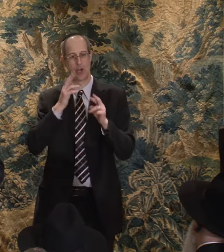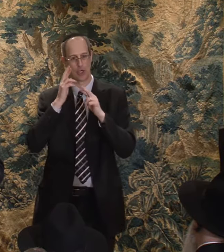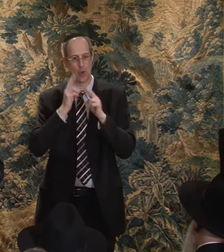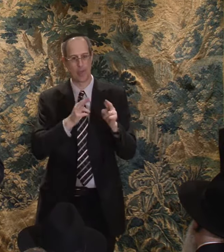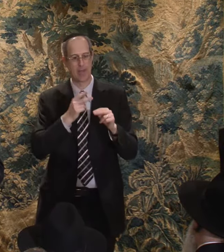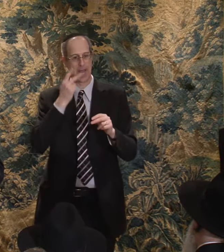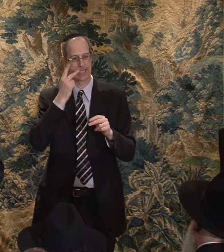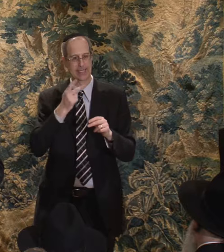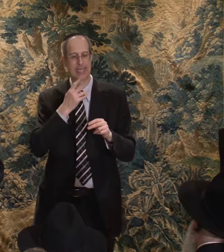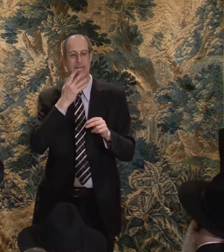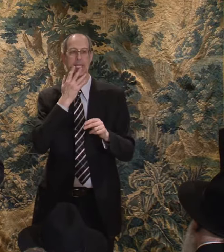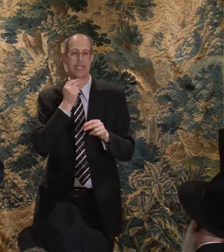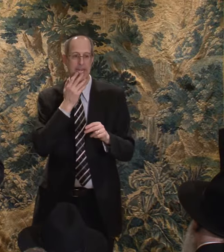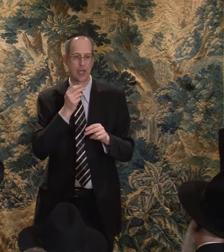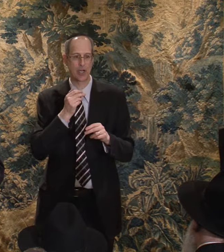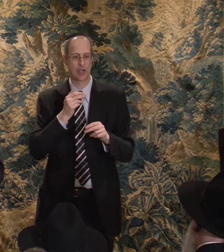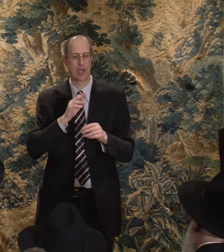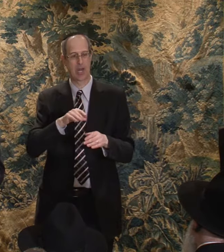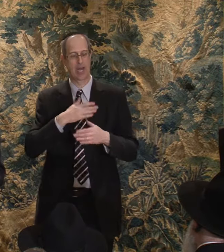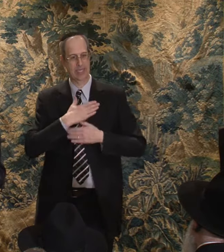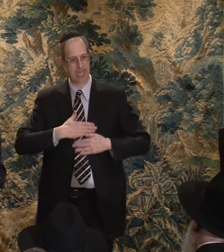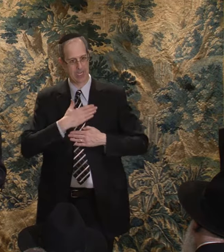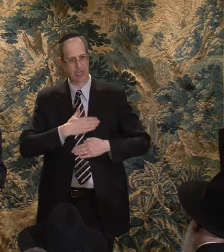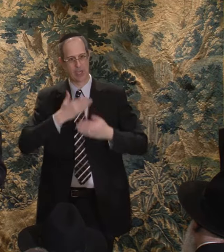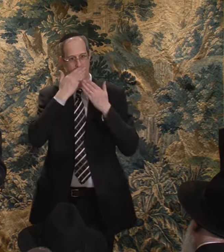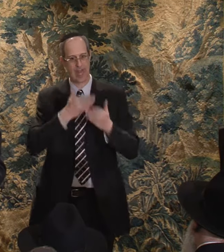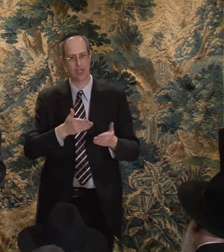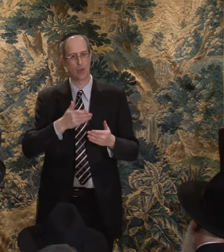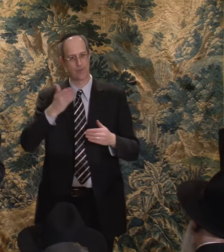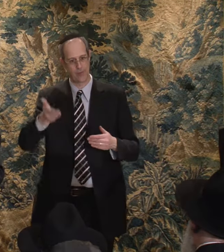and Nahas add the beer saga l thank you for inviting me and thank you for